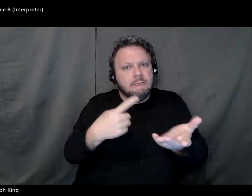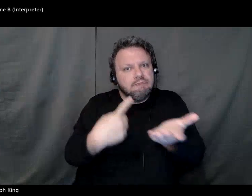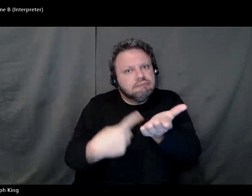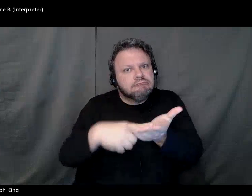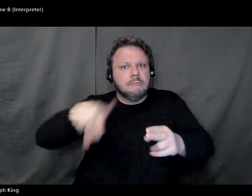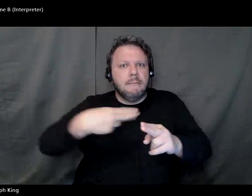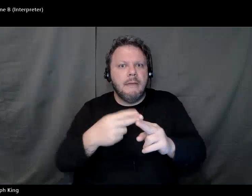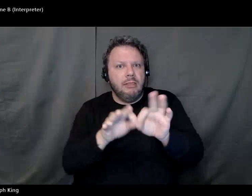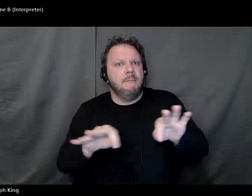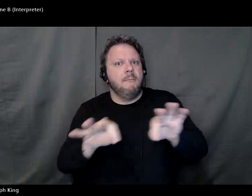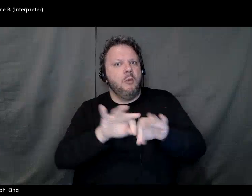This is the time to be doing that.